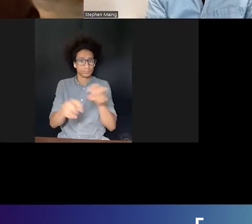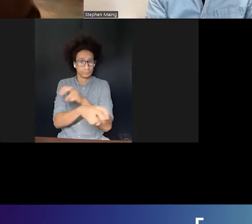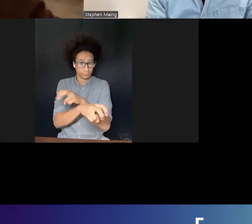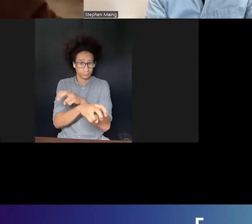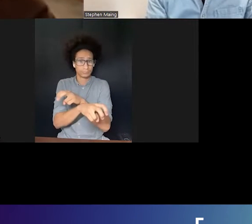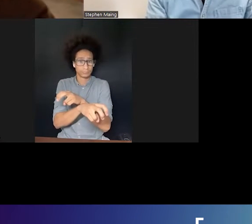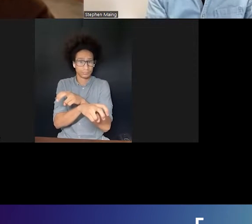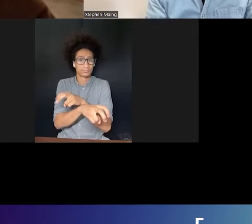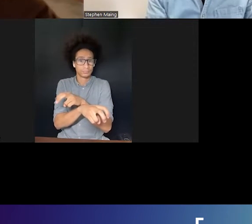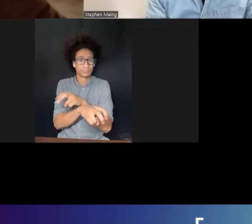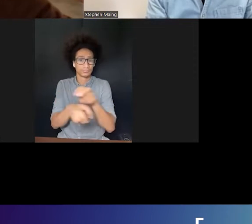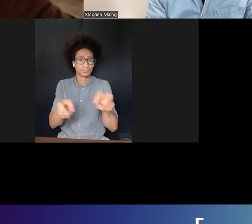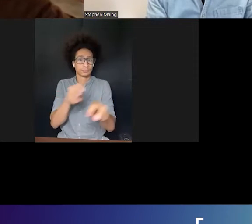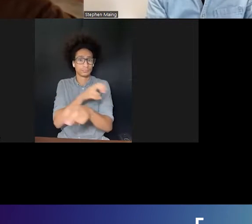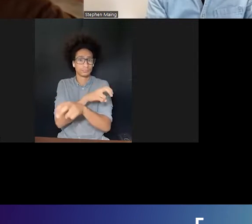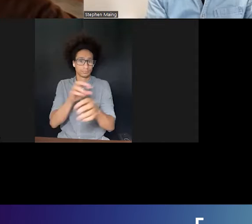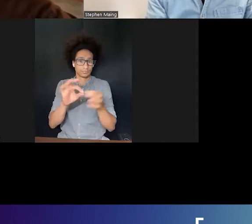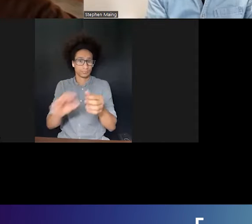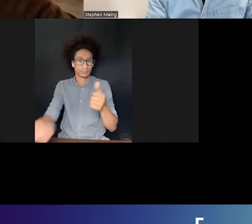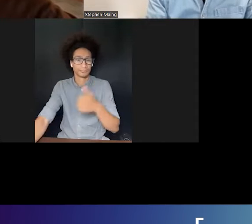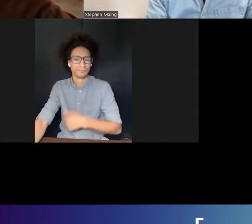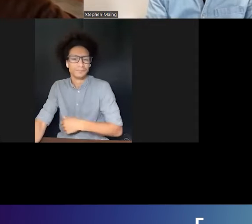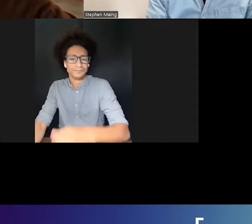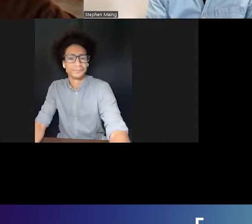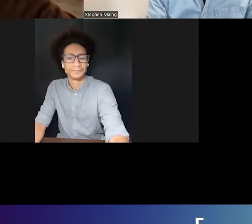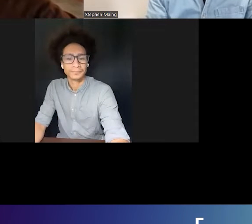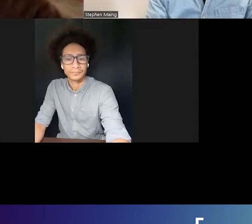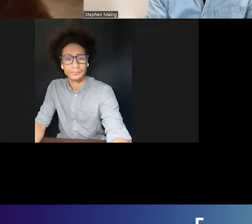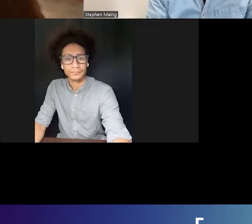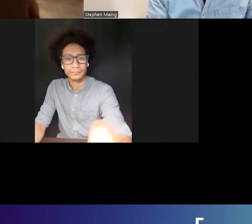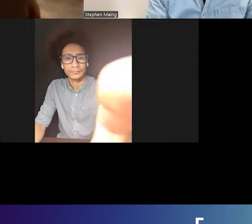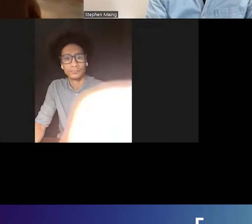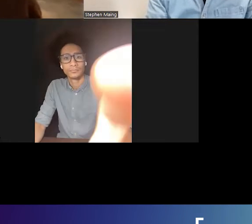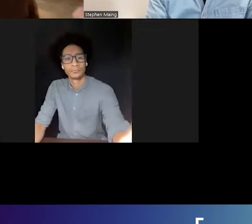well, also what might you be willing to compromise if you, you know,